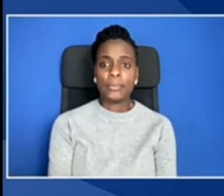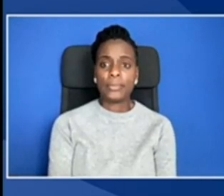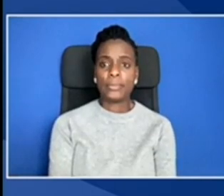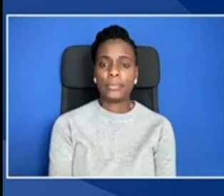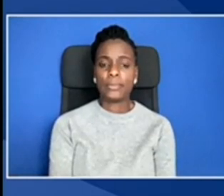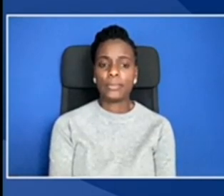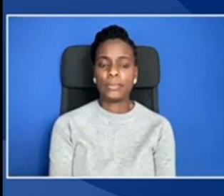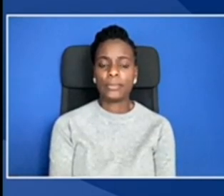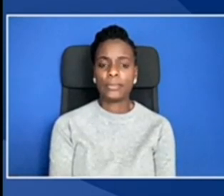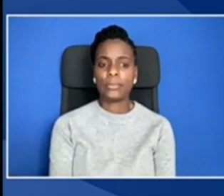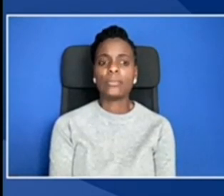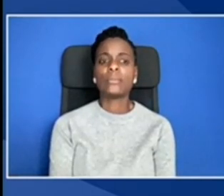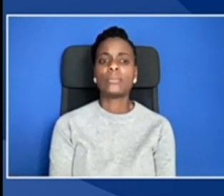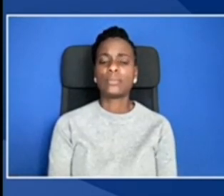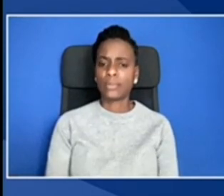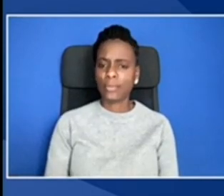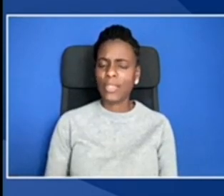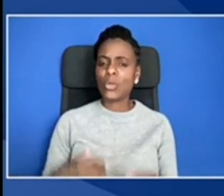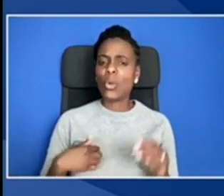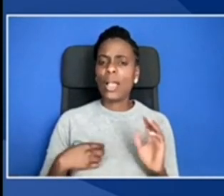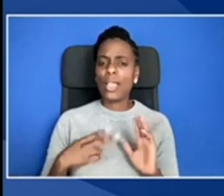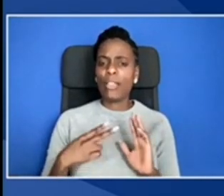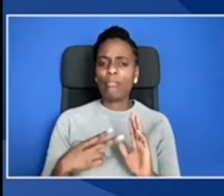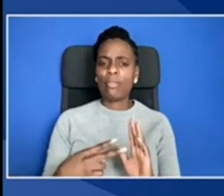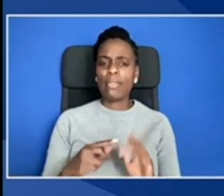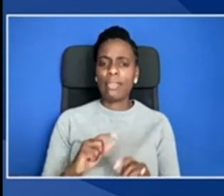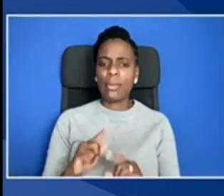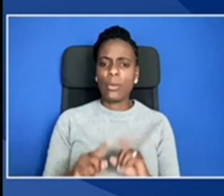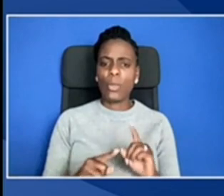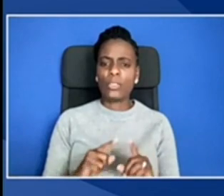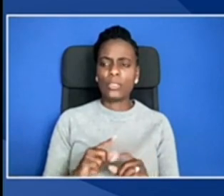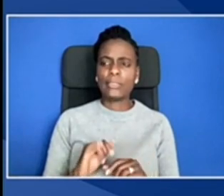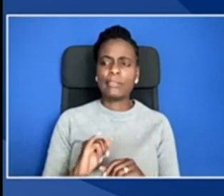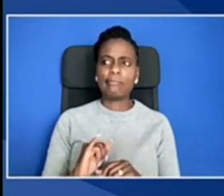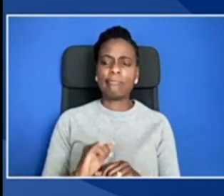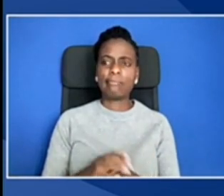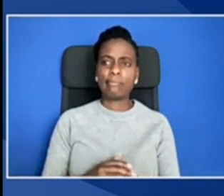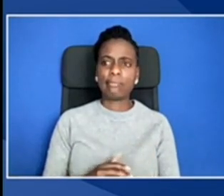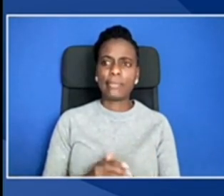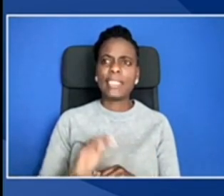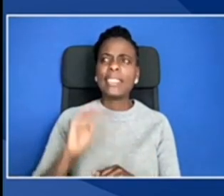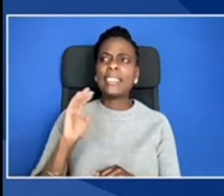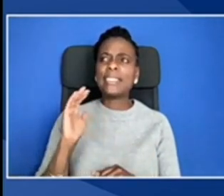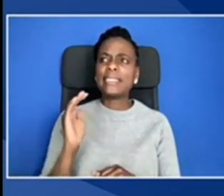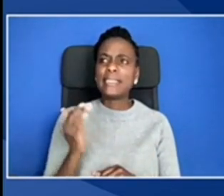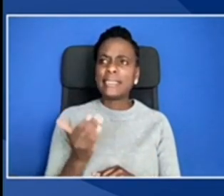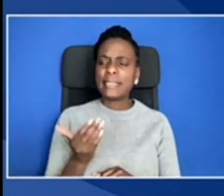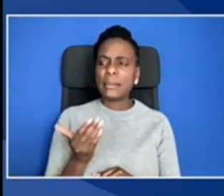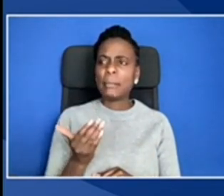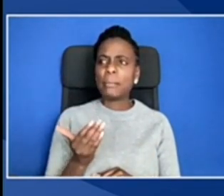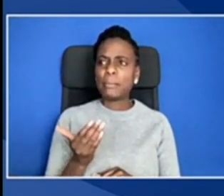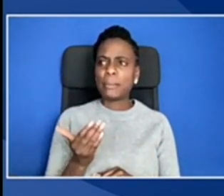When I read this question, I feel like it's framed in a way that says that folks who